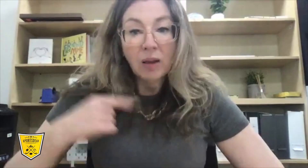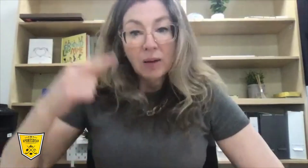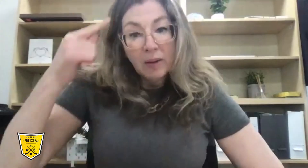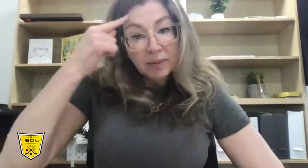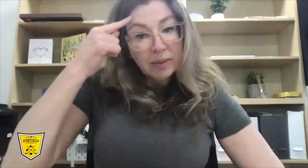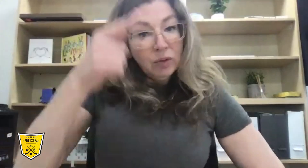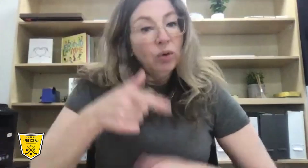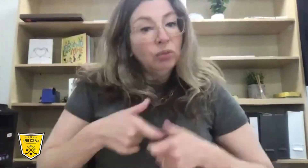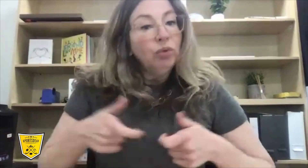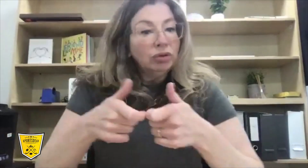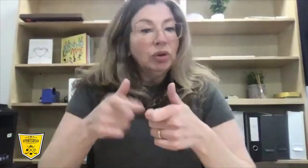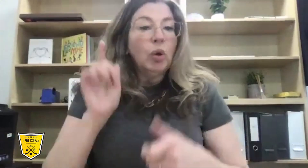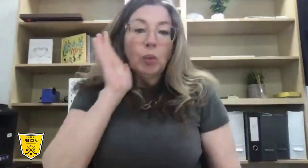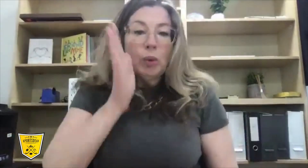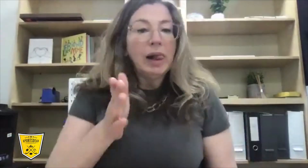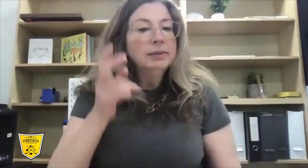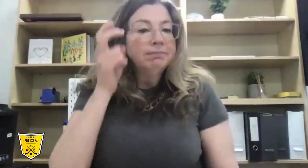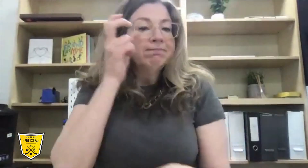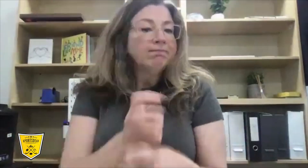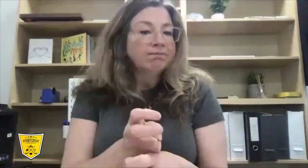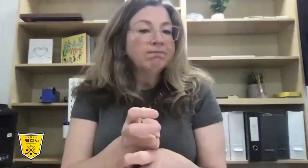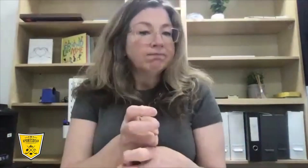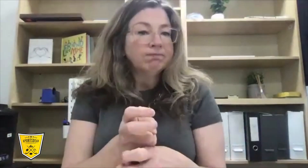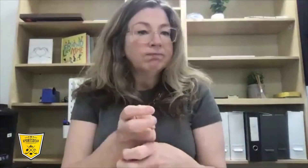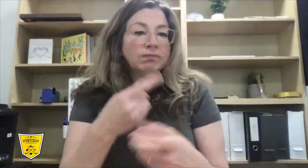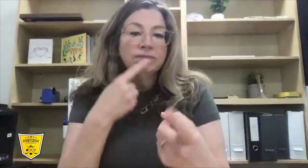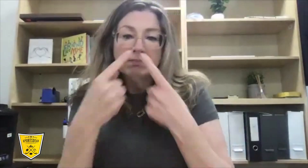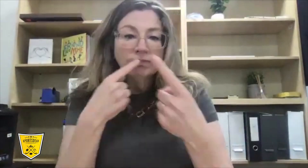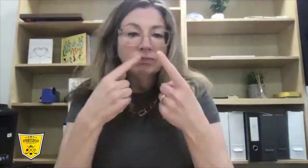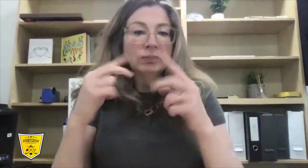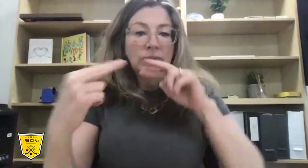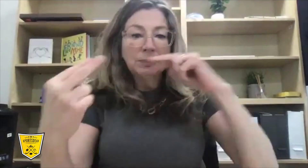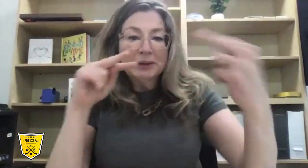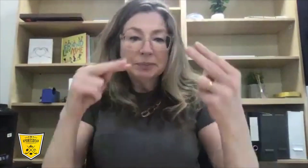I think the Congress will be hard - talking and sharing